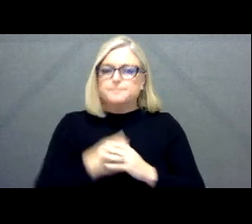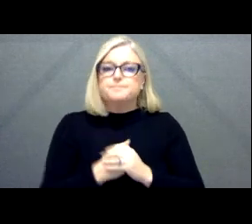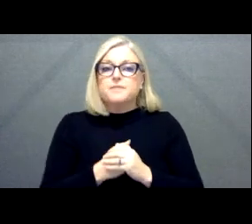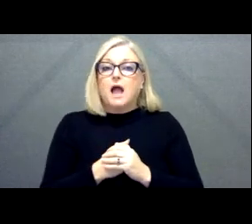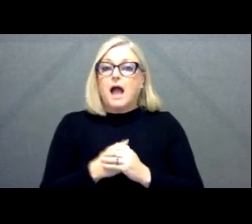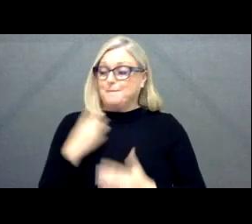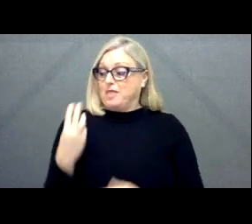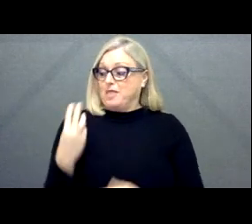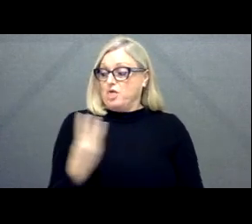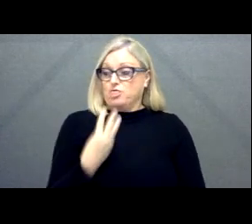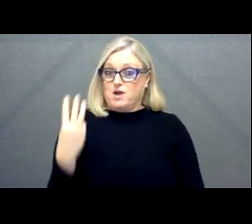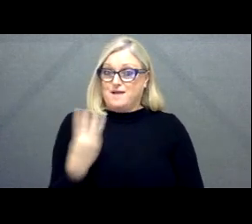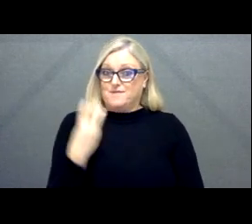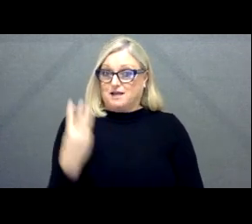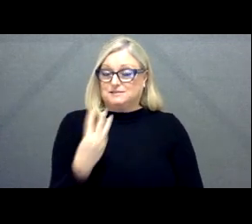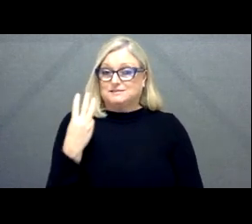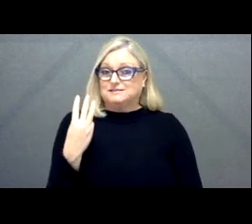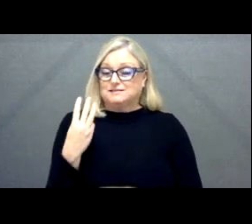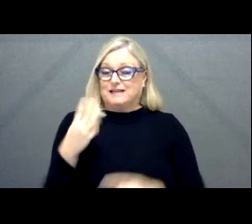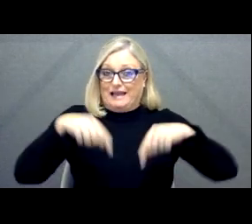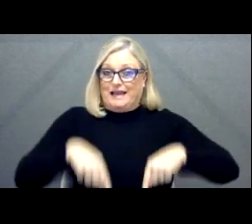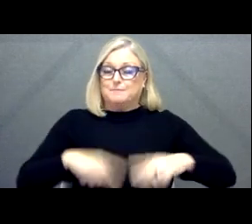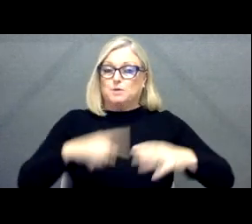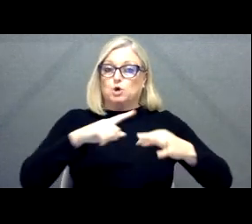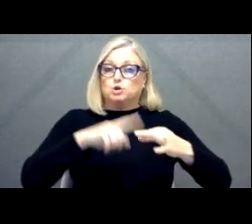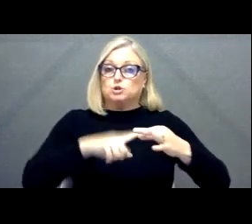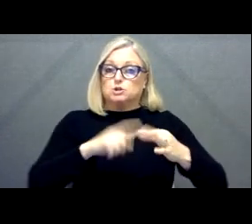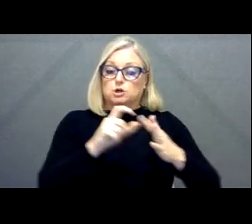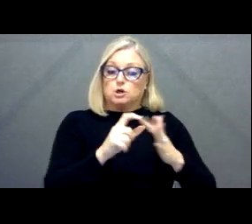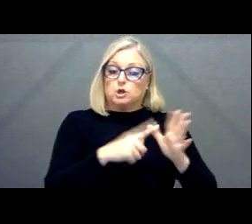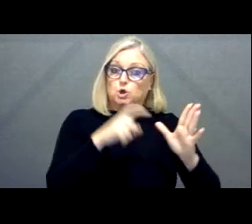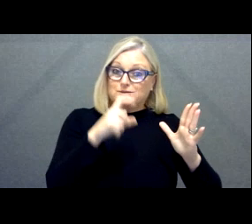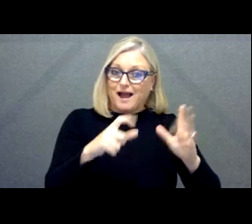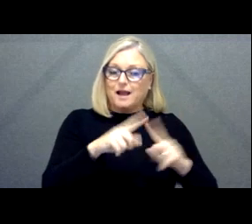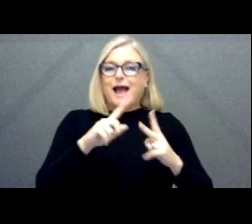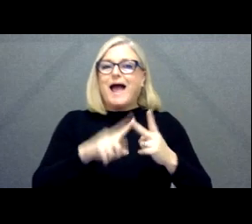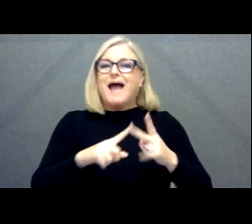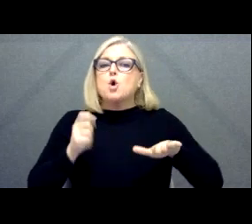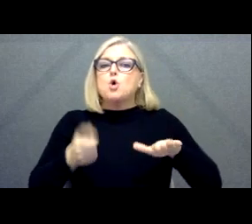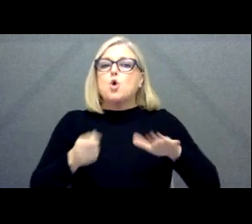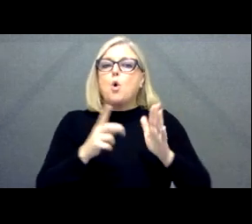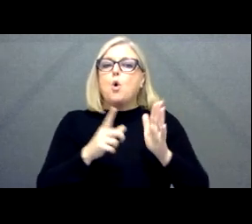Court Link and Drug Court work really well I guess hand in hand and sometimes we'll get a referral to